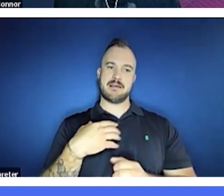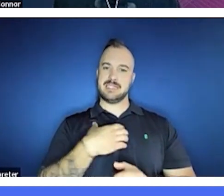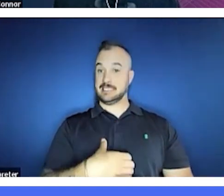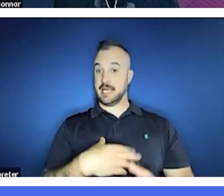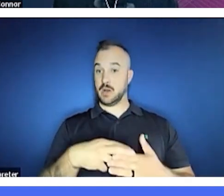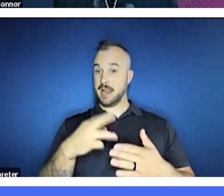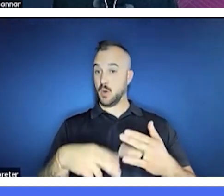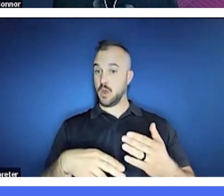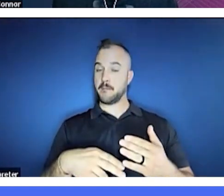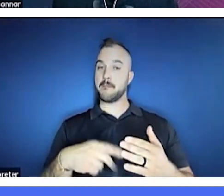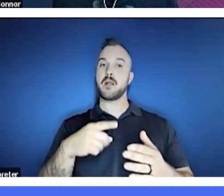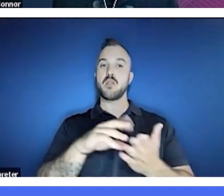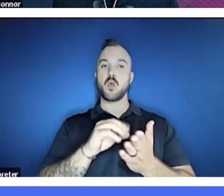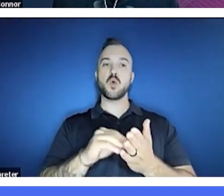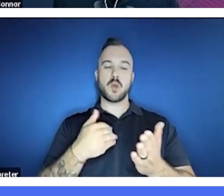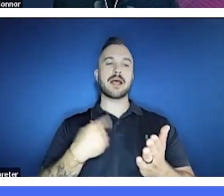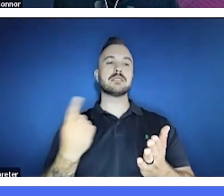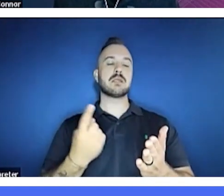or has something to go back to and point along the way.